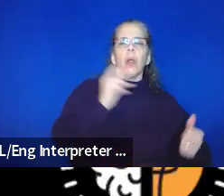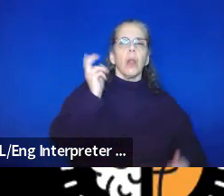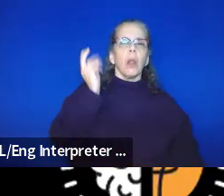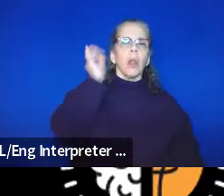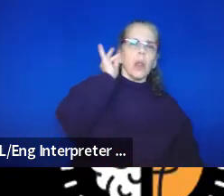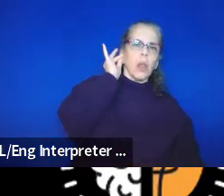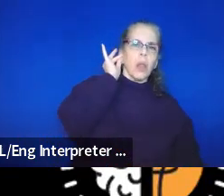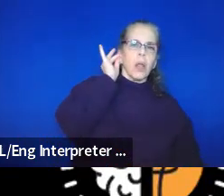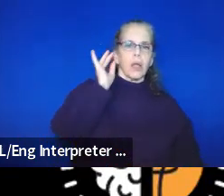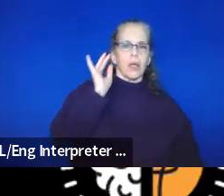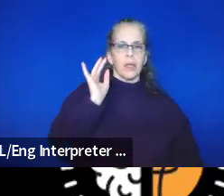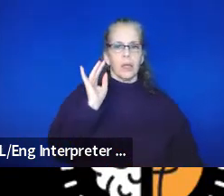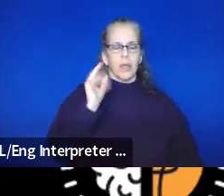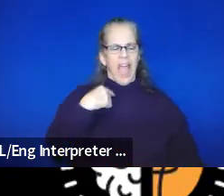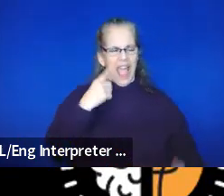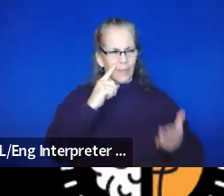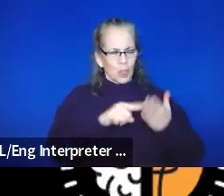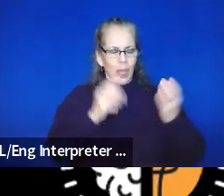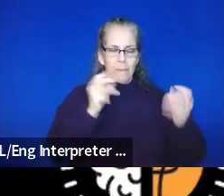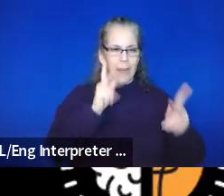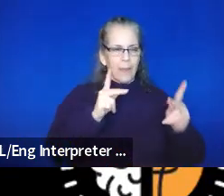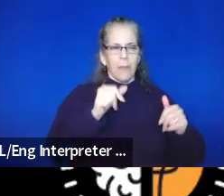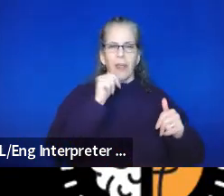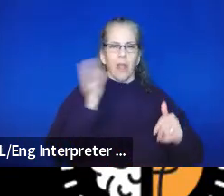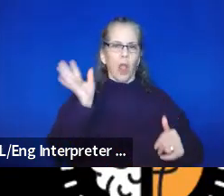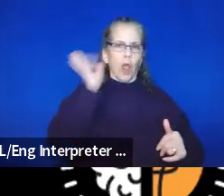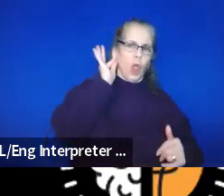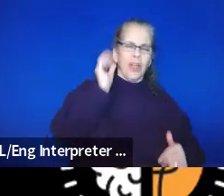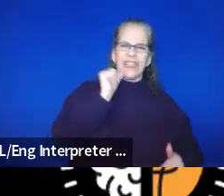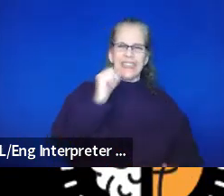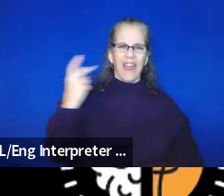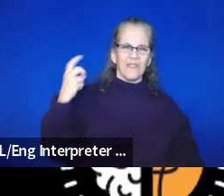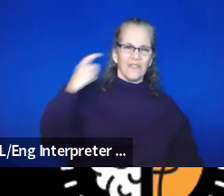they have underfit hearing aids. You don't have to spend a lot on hearing aids